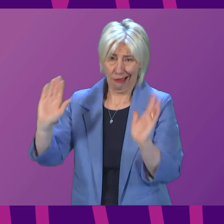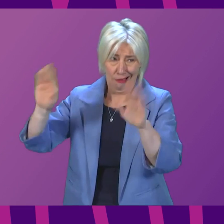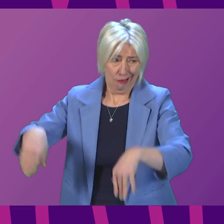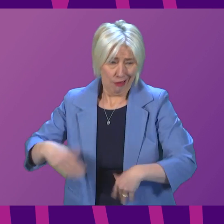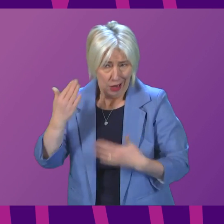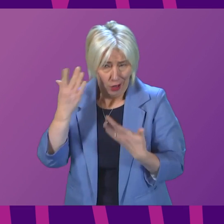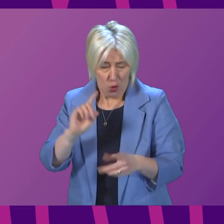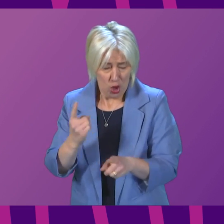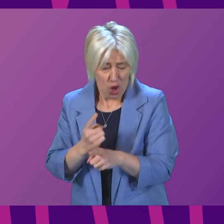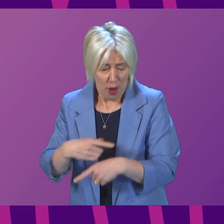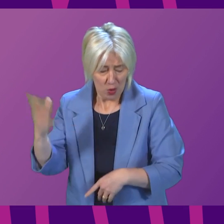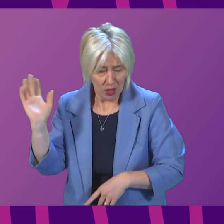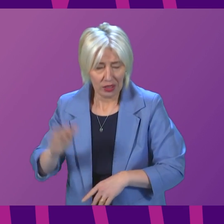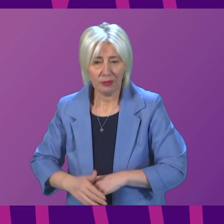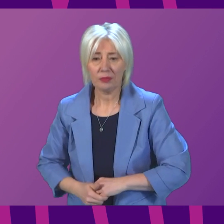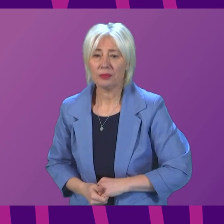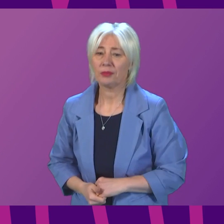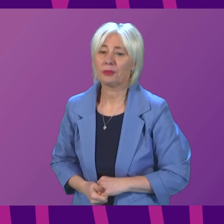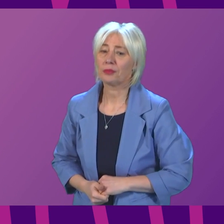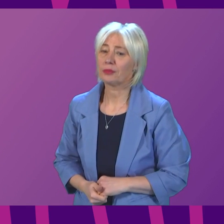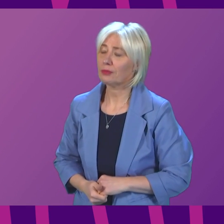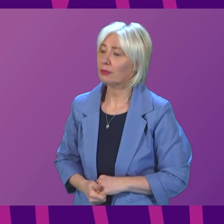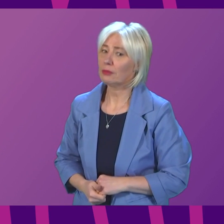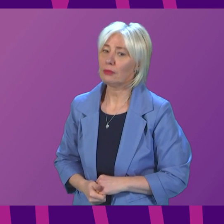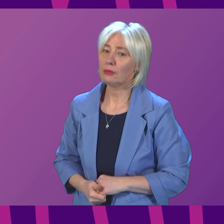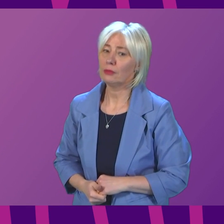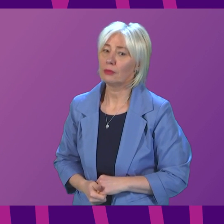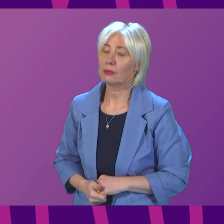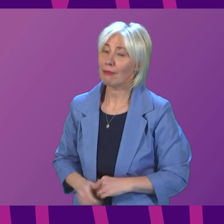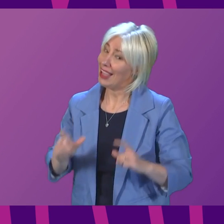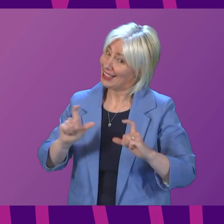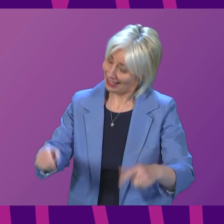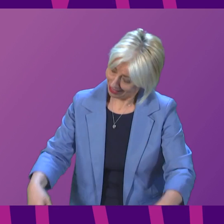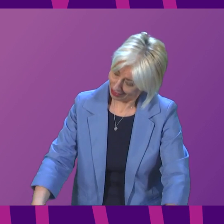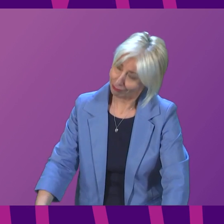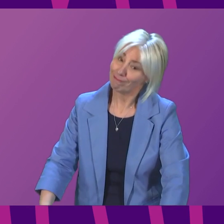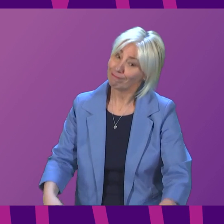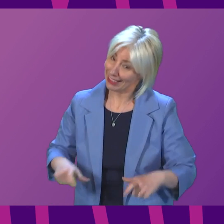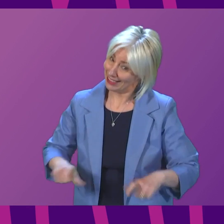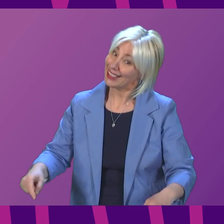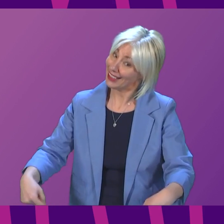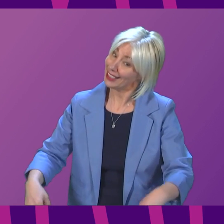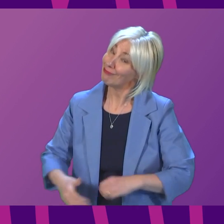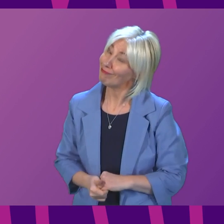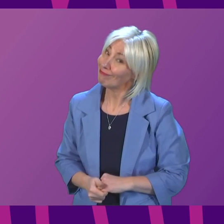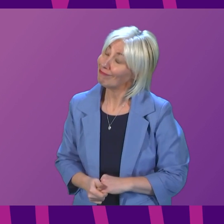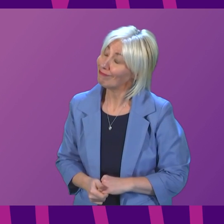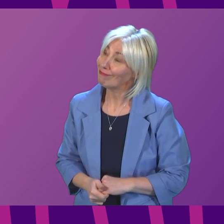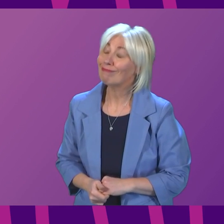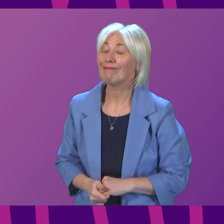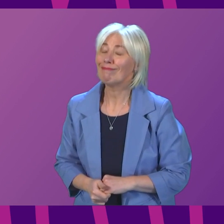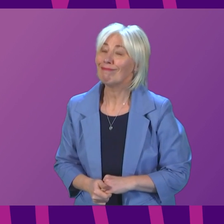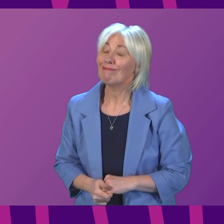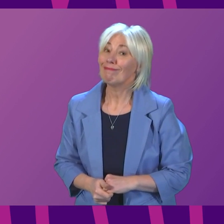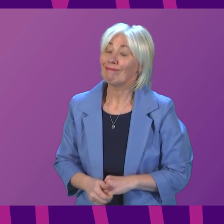They are still here, First Minister.